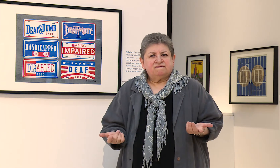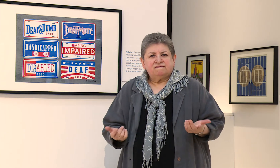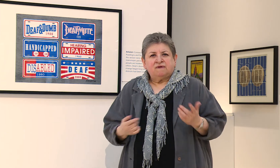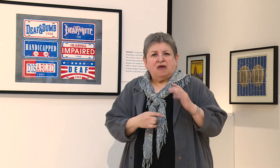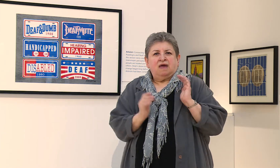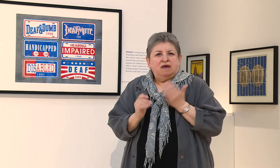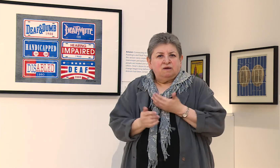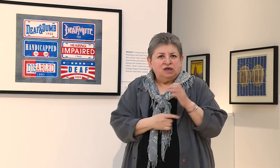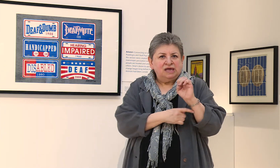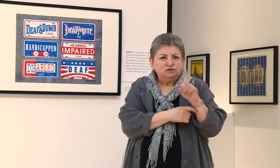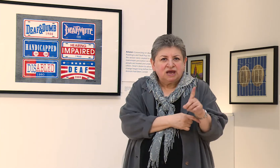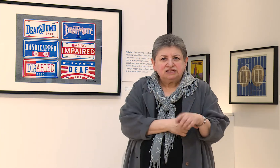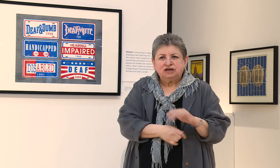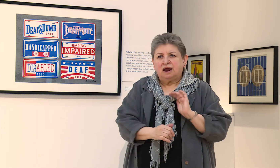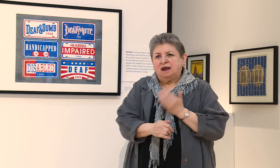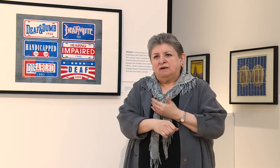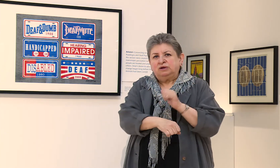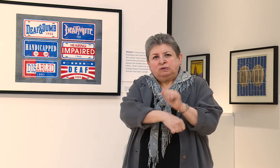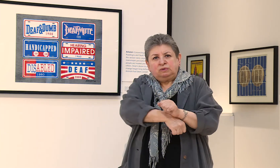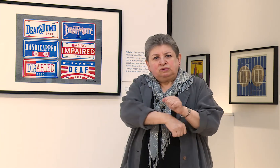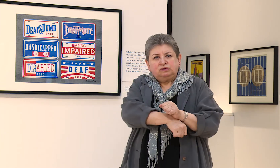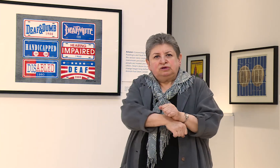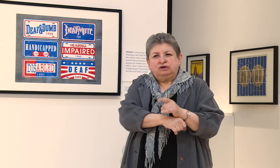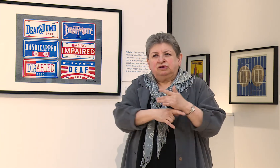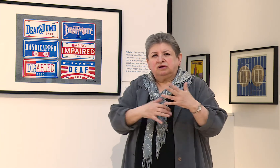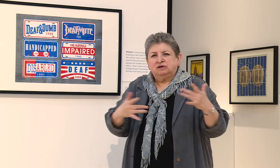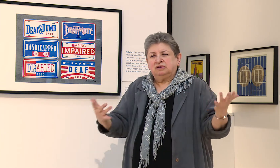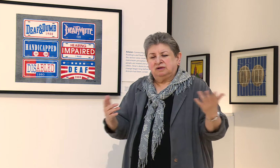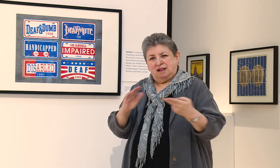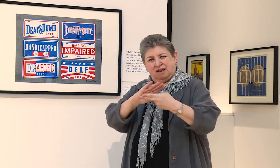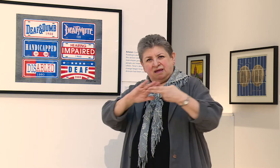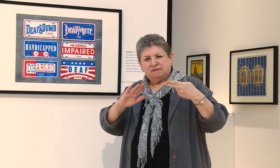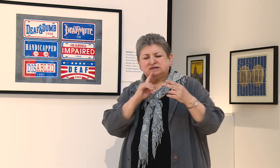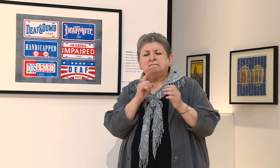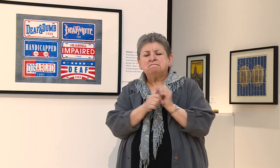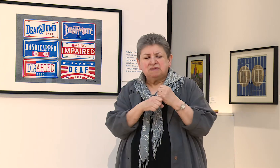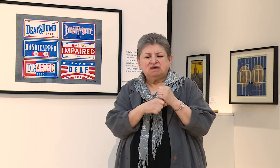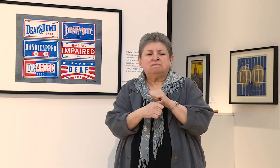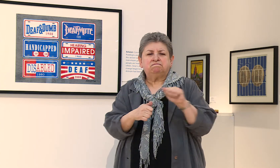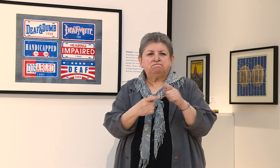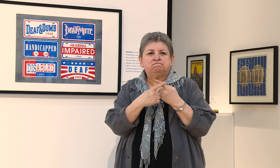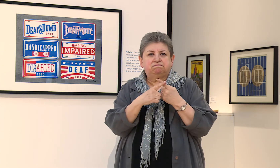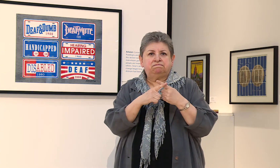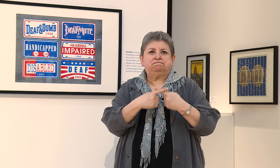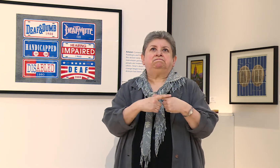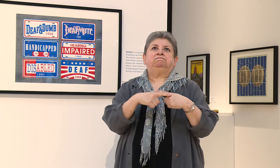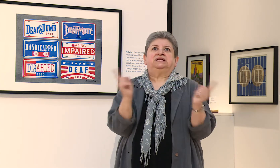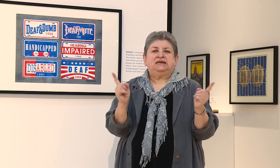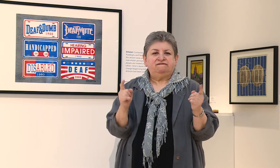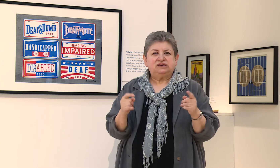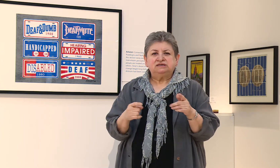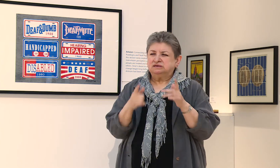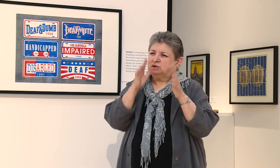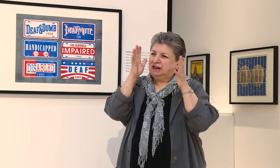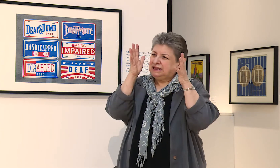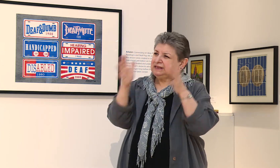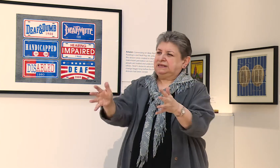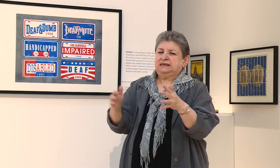our education, our employment. Labels make a big difference.